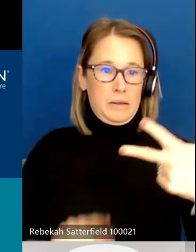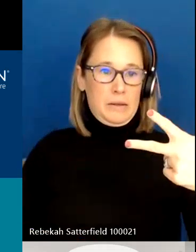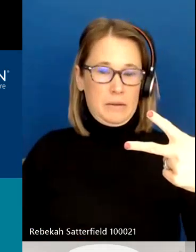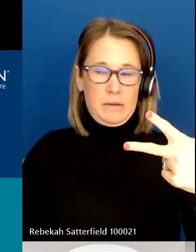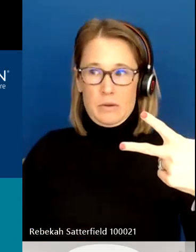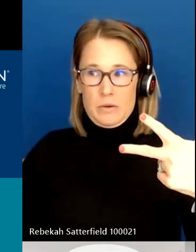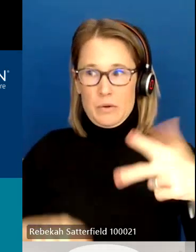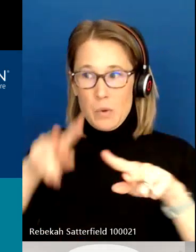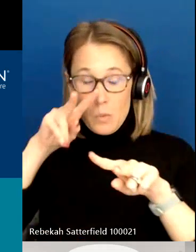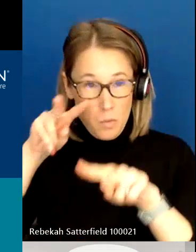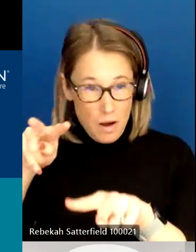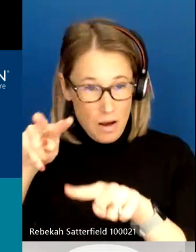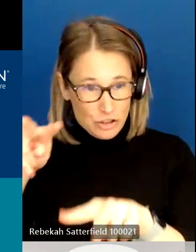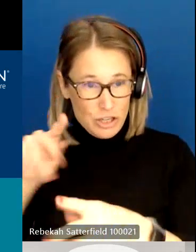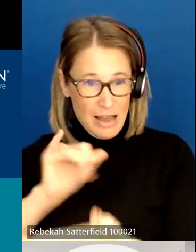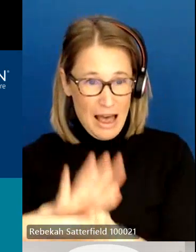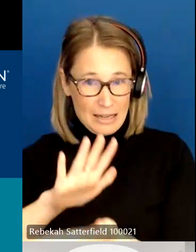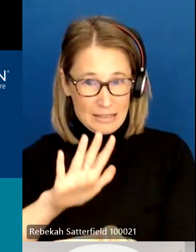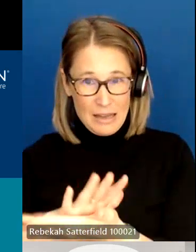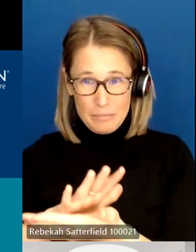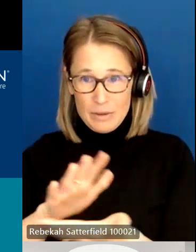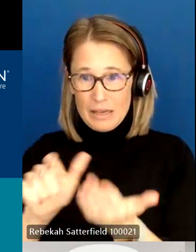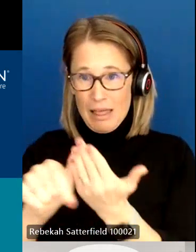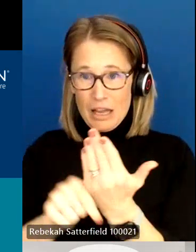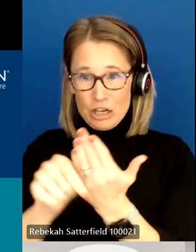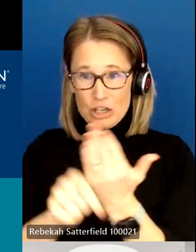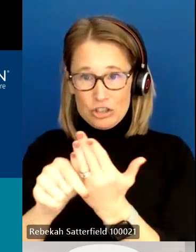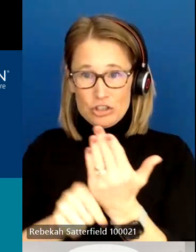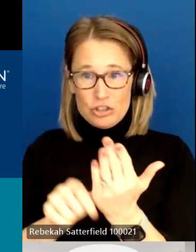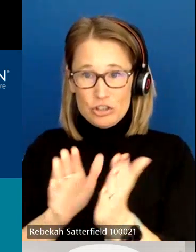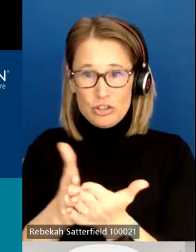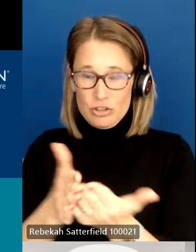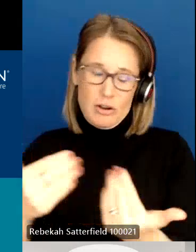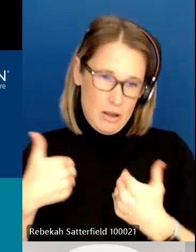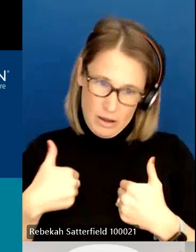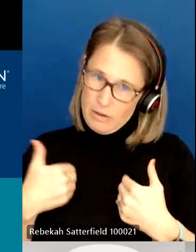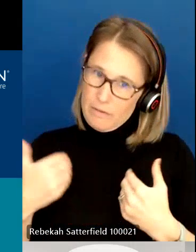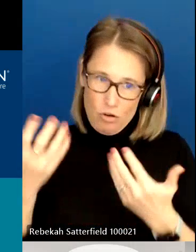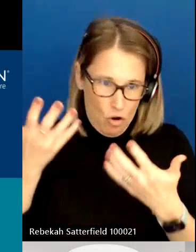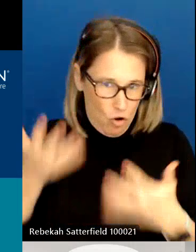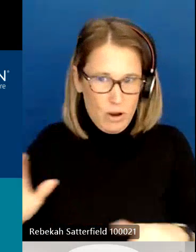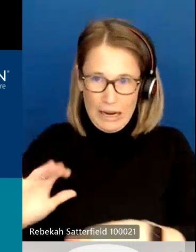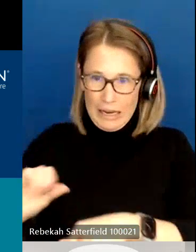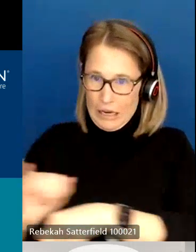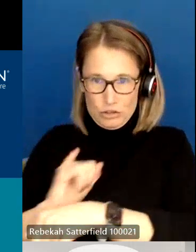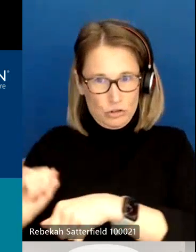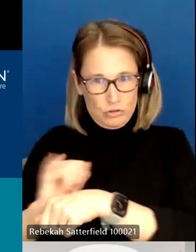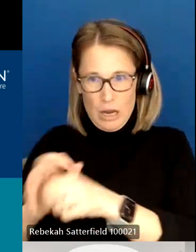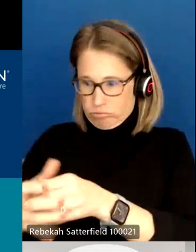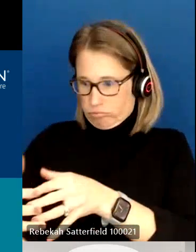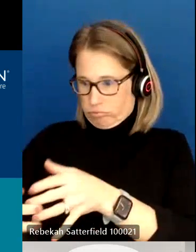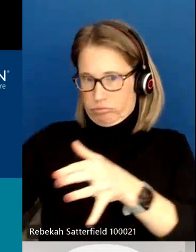which there there's already a whole uh cottage industry of analyzing Health AI reviewing media